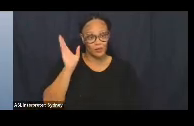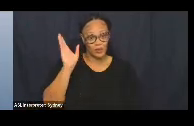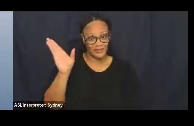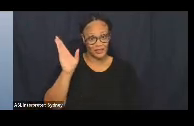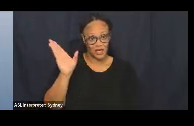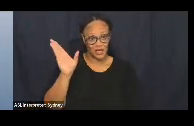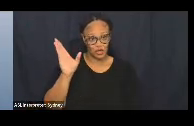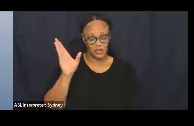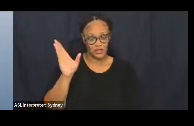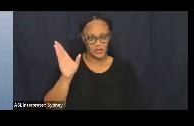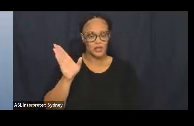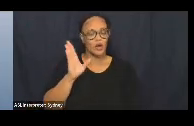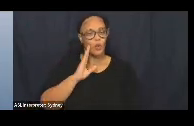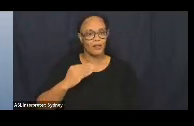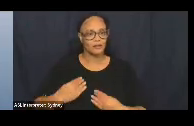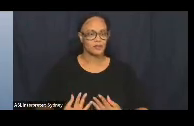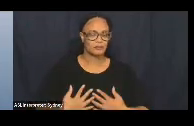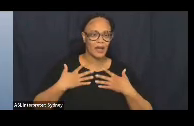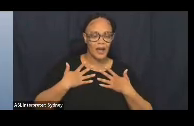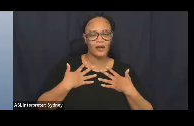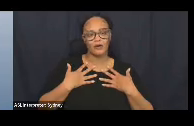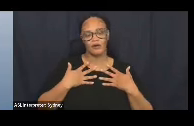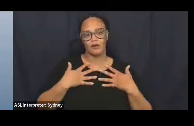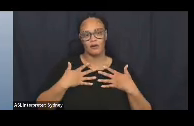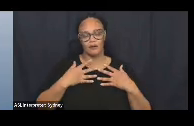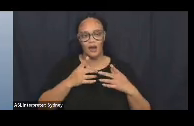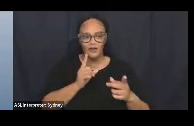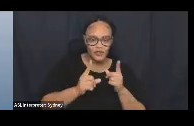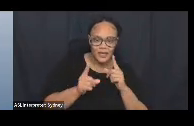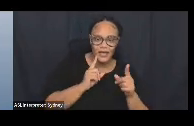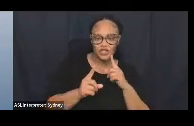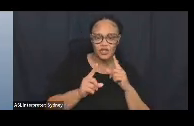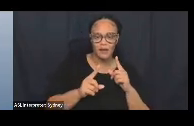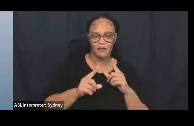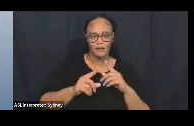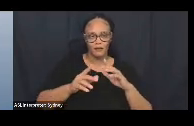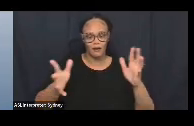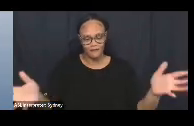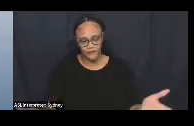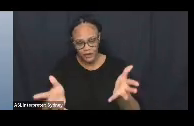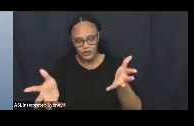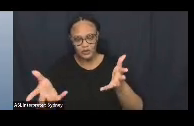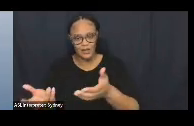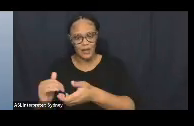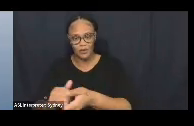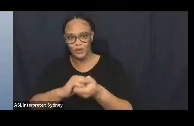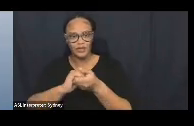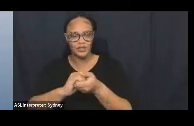meaningful conversations, foster collaboration, and highlight the voices of parents, students,